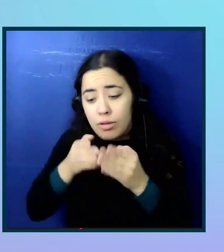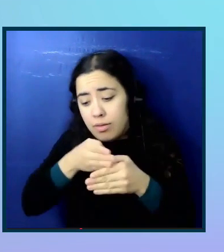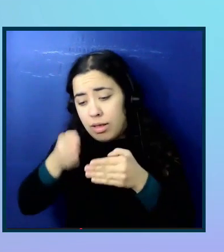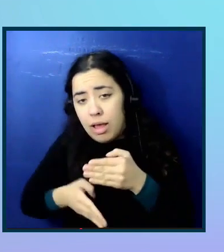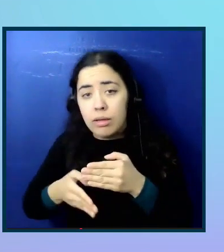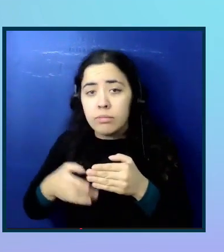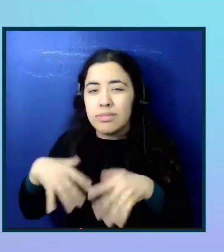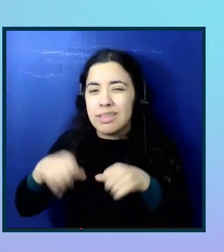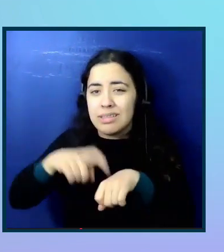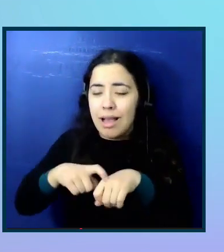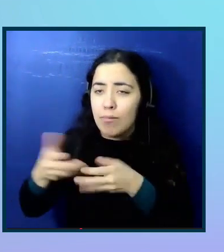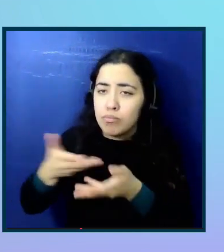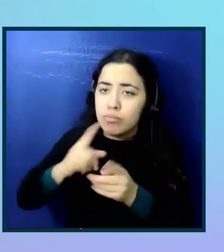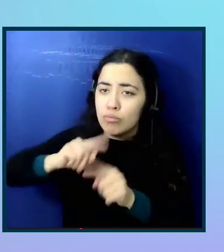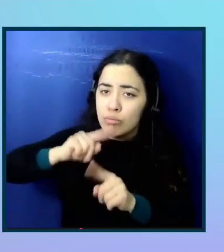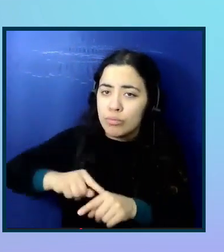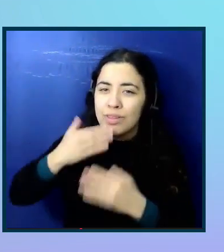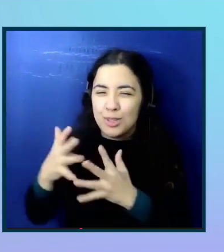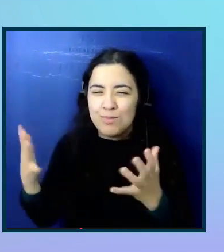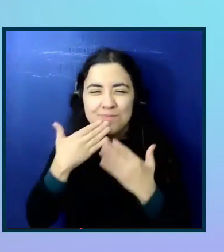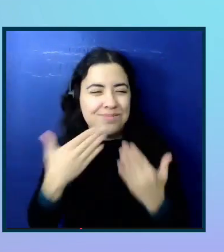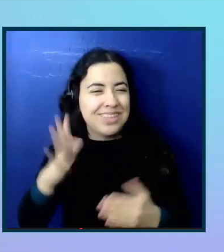Thanks so much, thanks everybody. Awesome, thanks, bye bye.